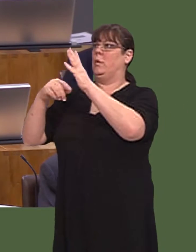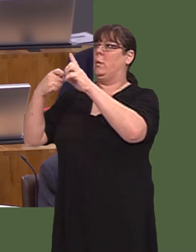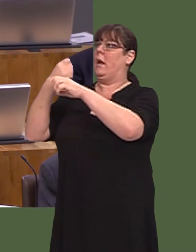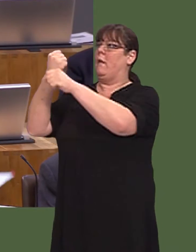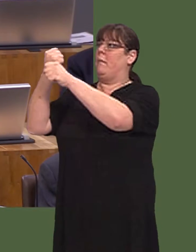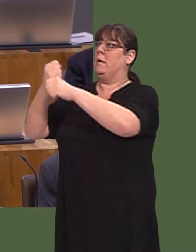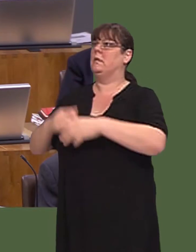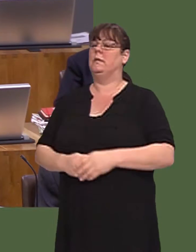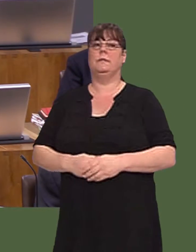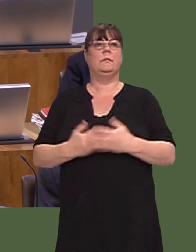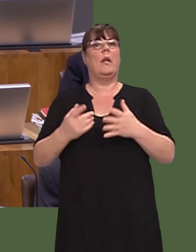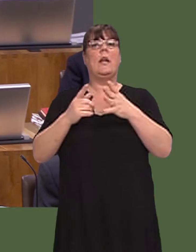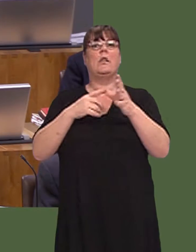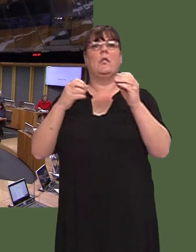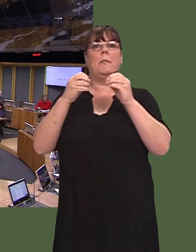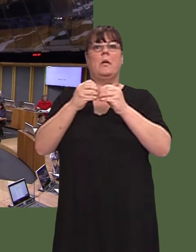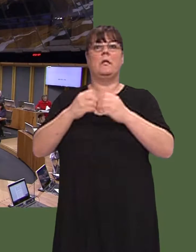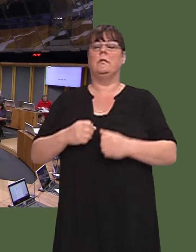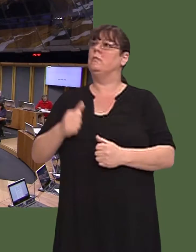Angela Burns: Good afternoon, First Minister.